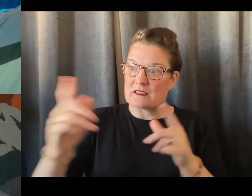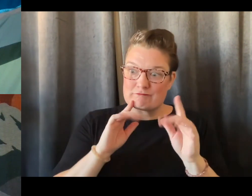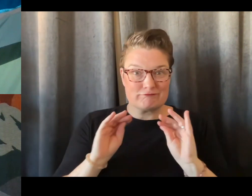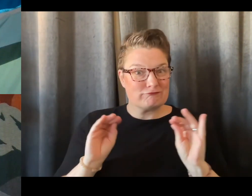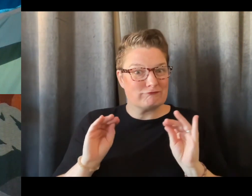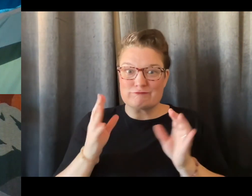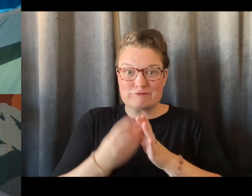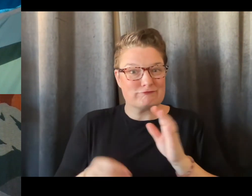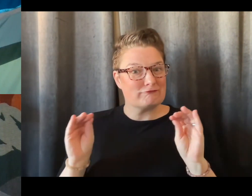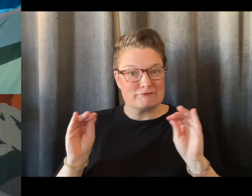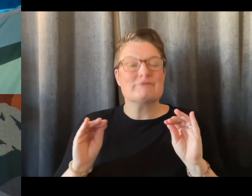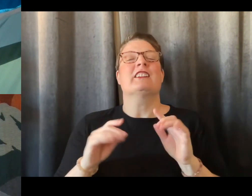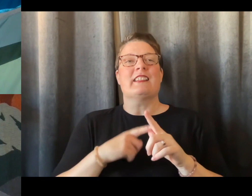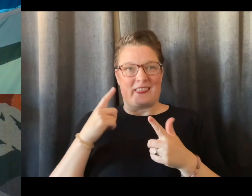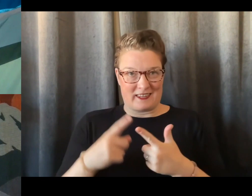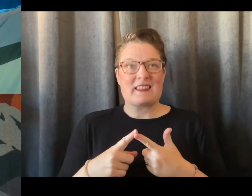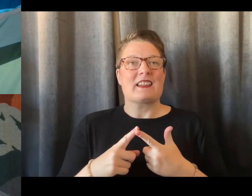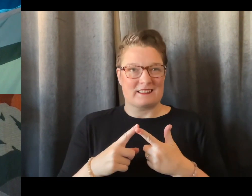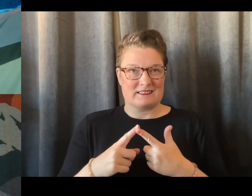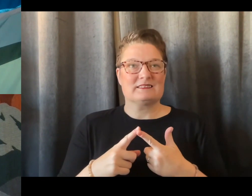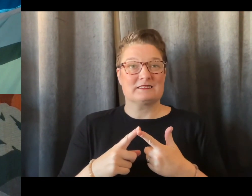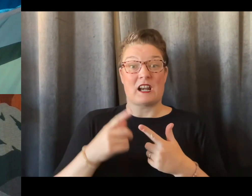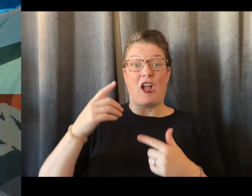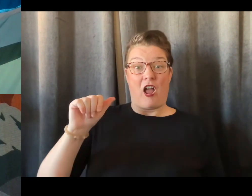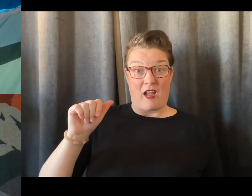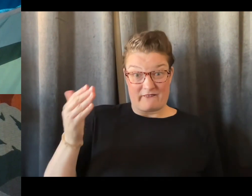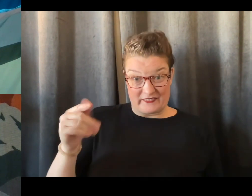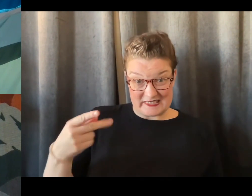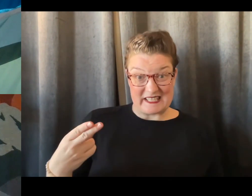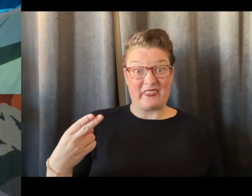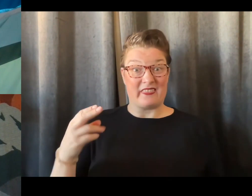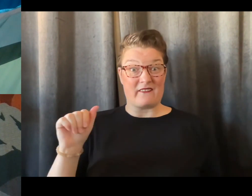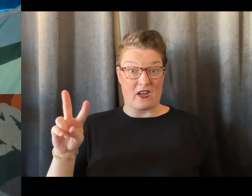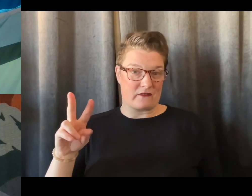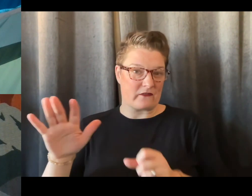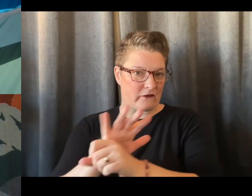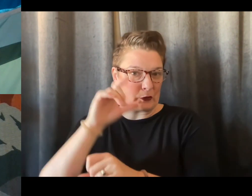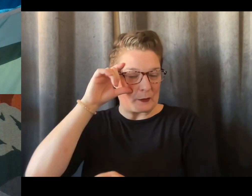And then they got to, the 15th of Av, the full moon, and they started